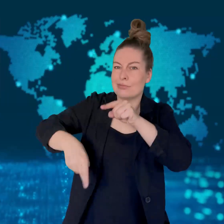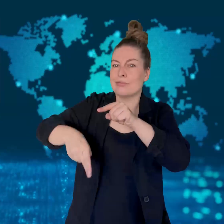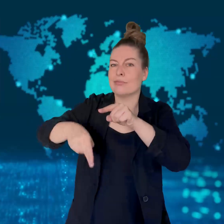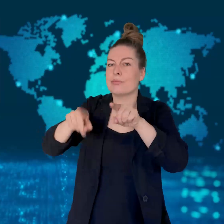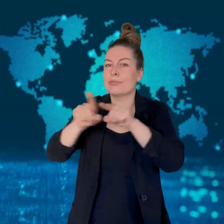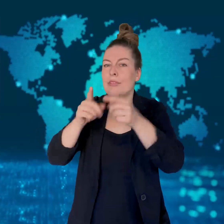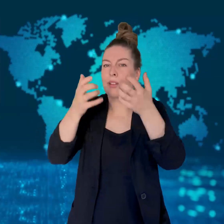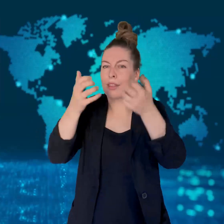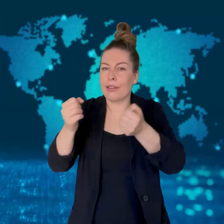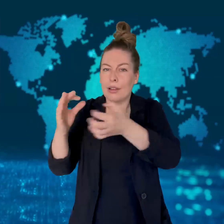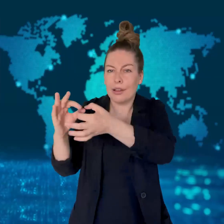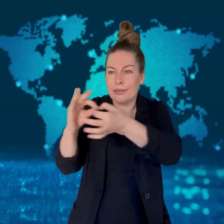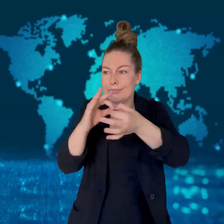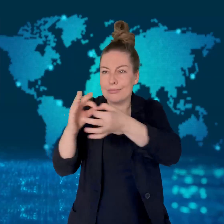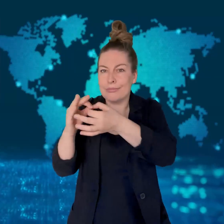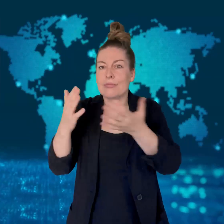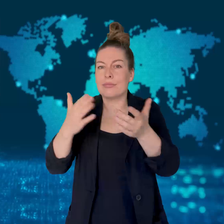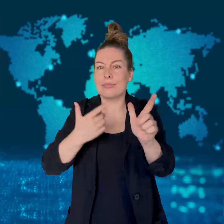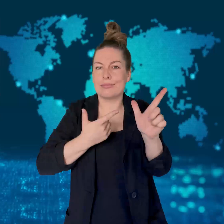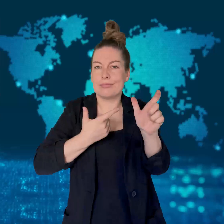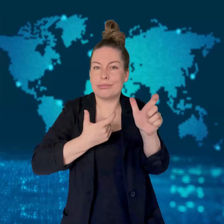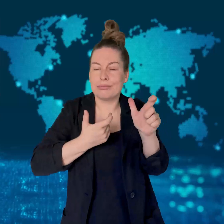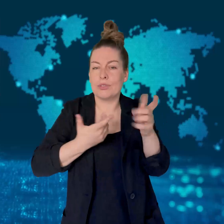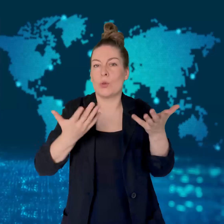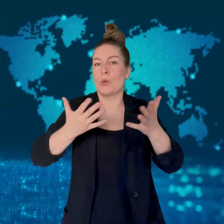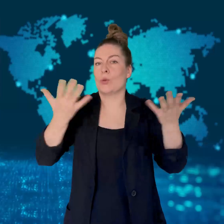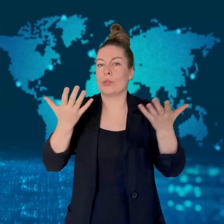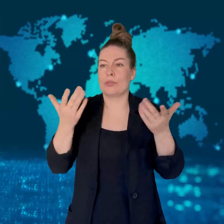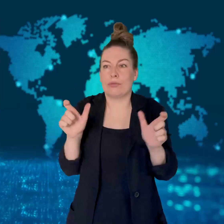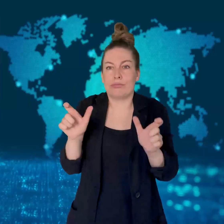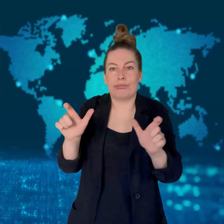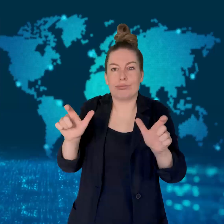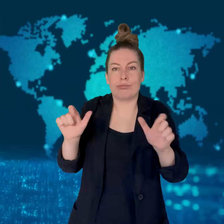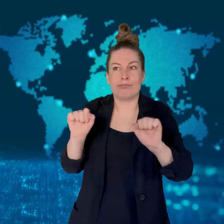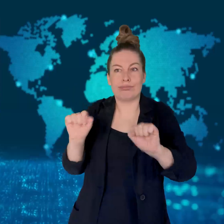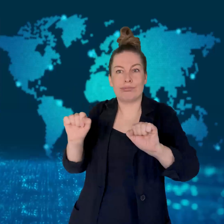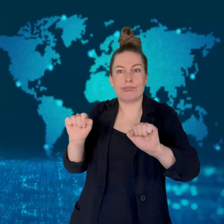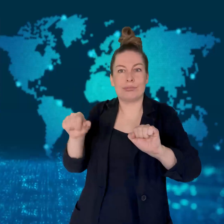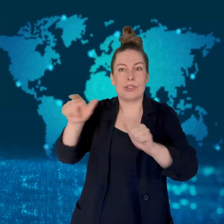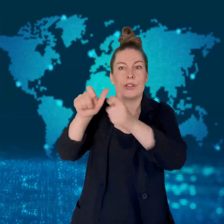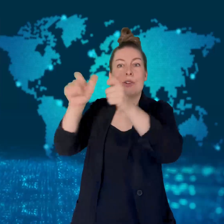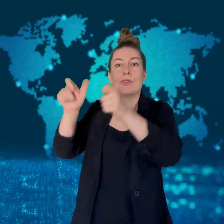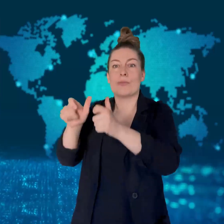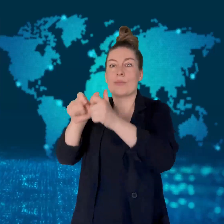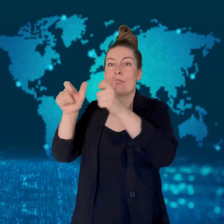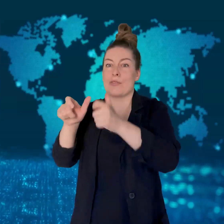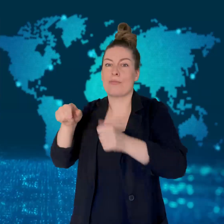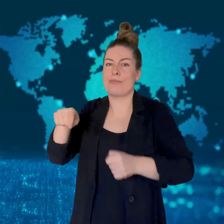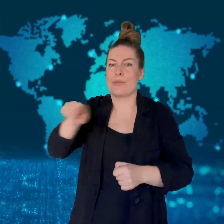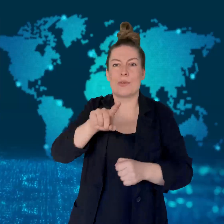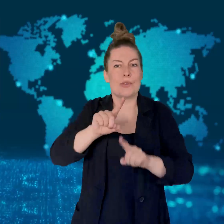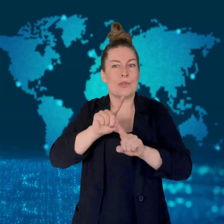defense companies.